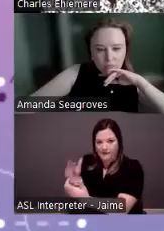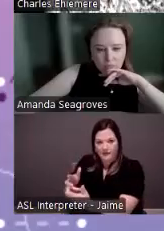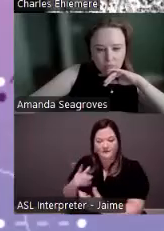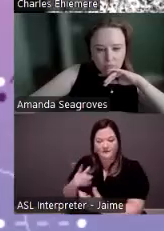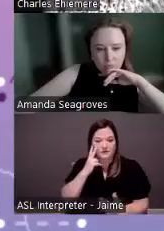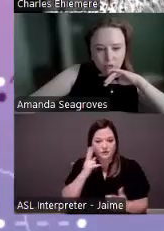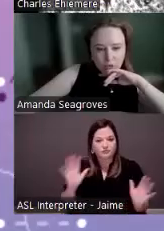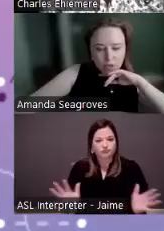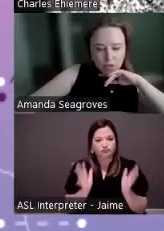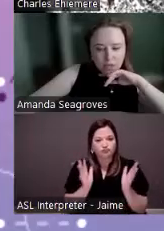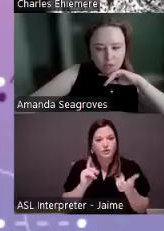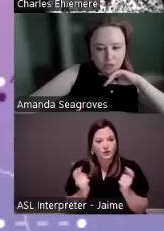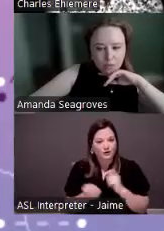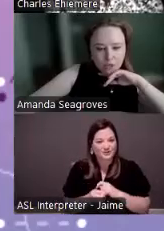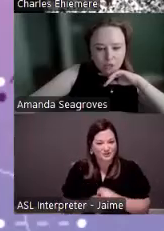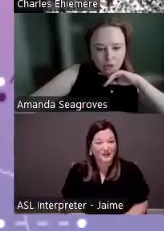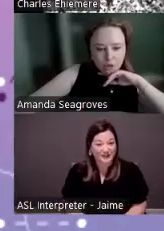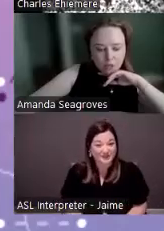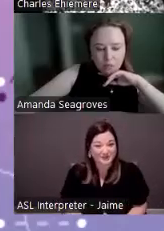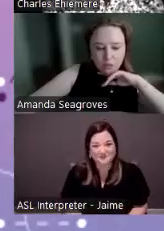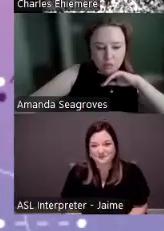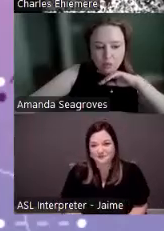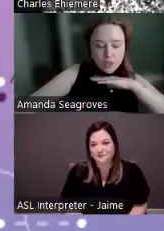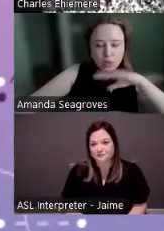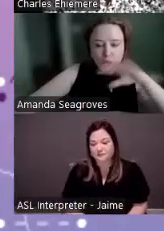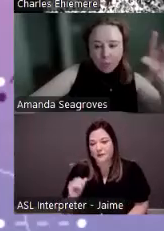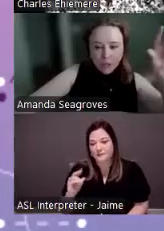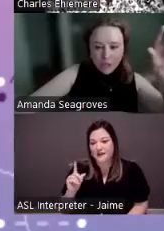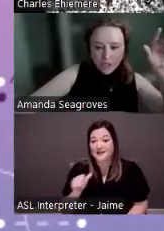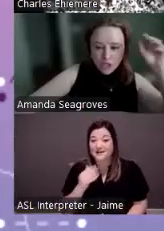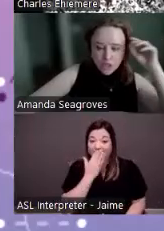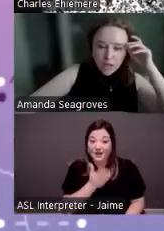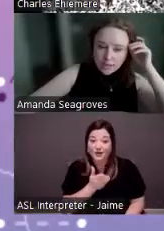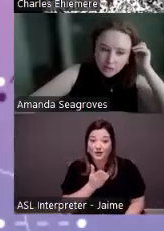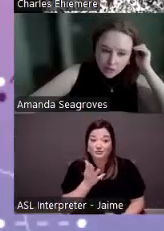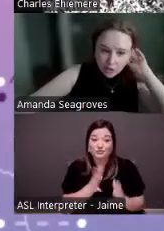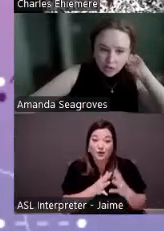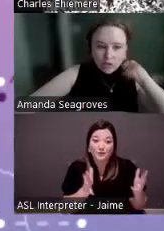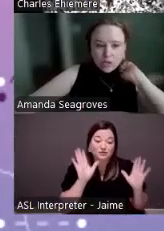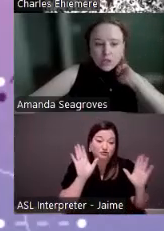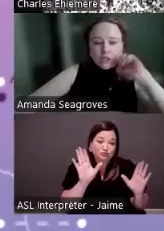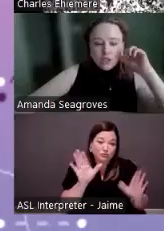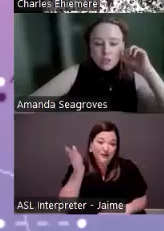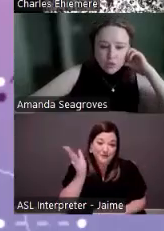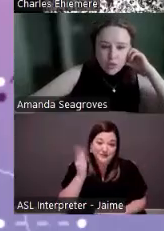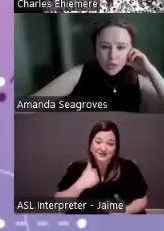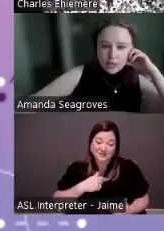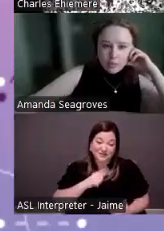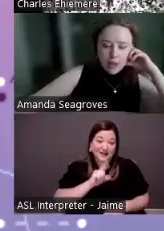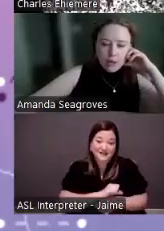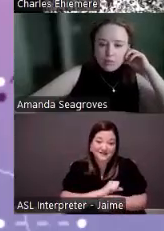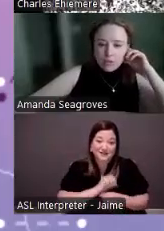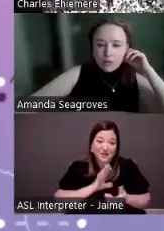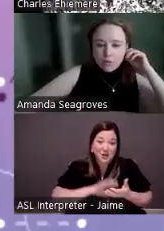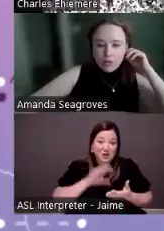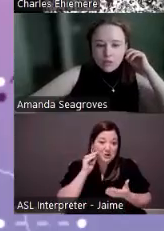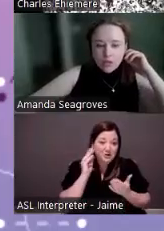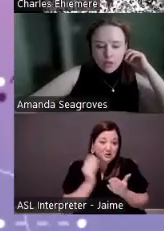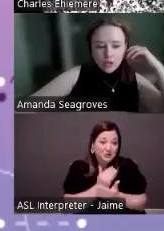Perfect. Thank you so much, Charles. This was a really great presentation. I definitely learned some new things about the technology